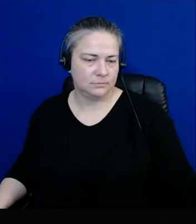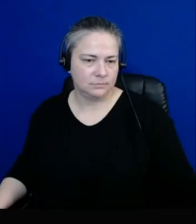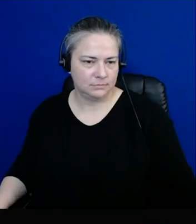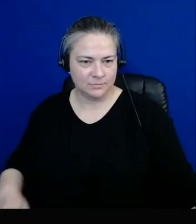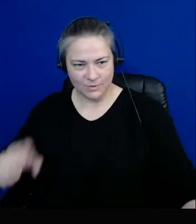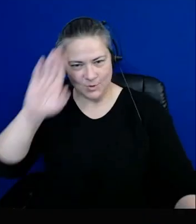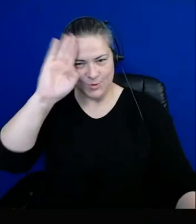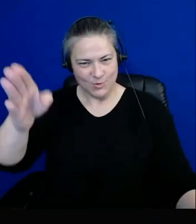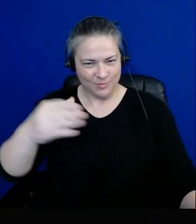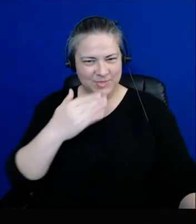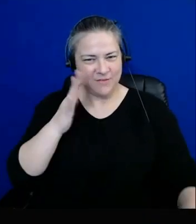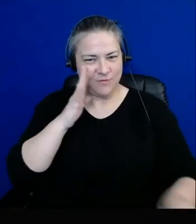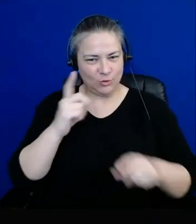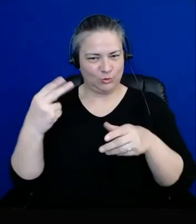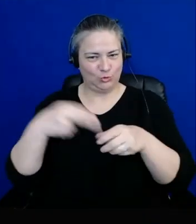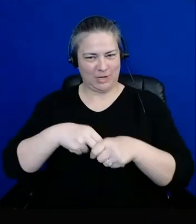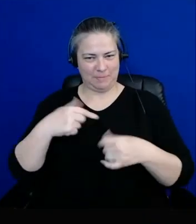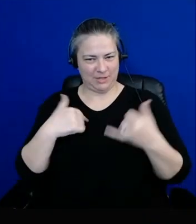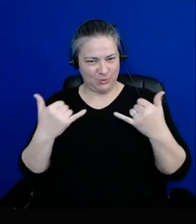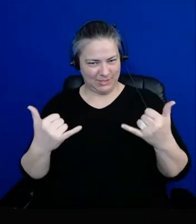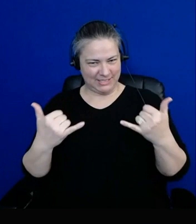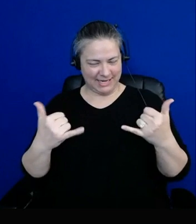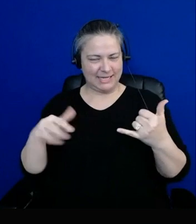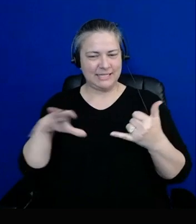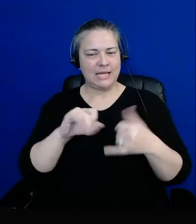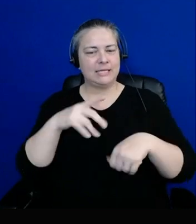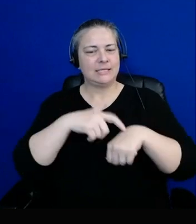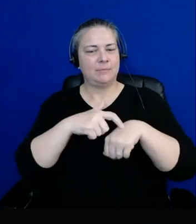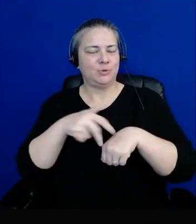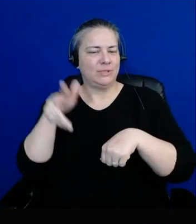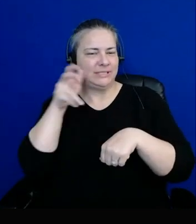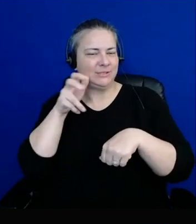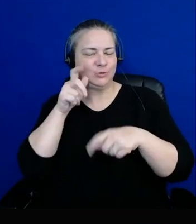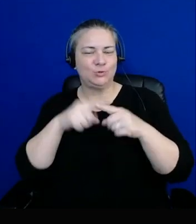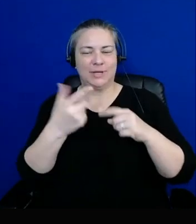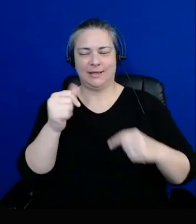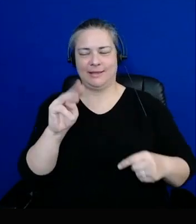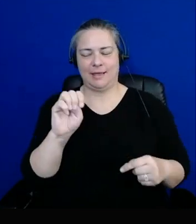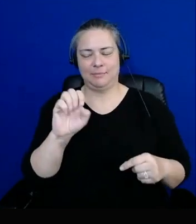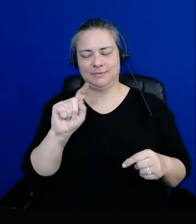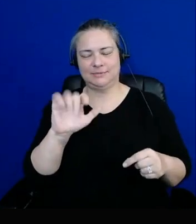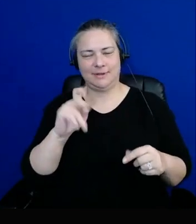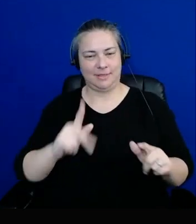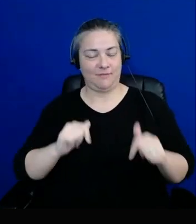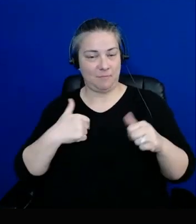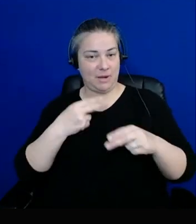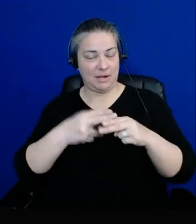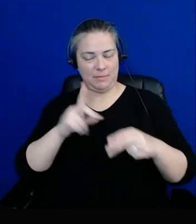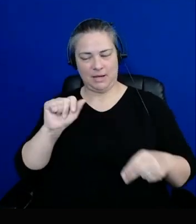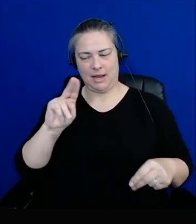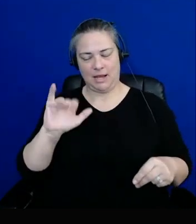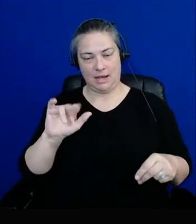Hi there, and thank you for joining me today and taking the time to listen to Game Stack Live. My name is Danny Chen and I am a Software